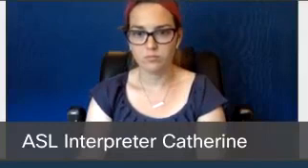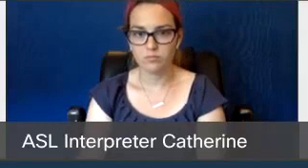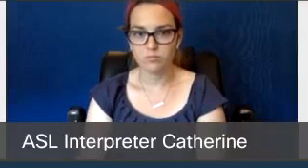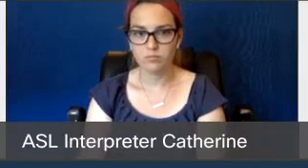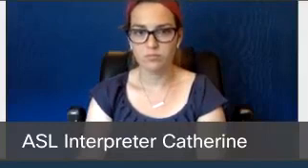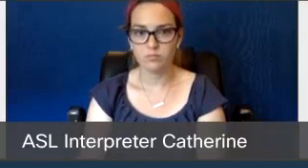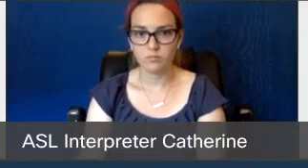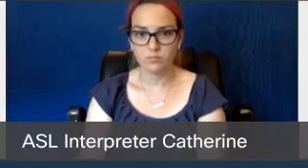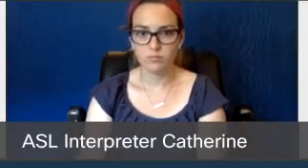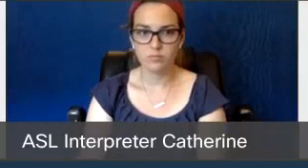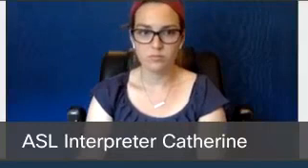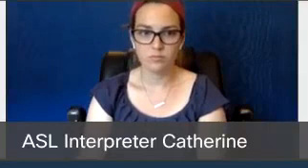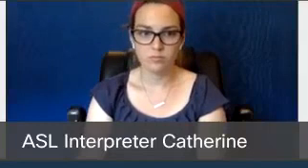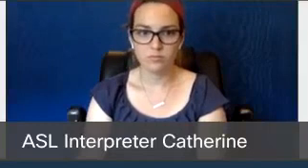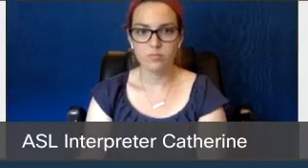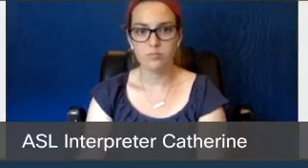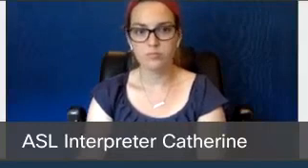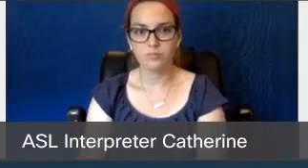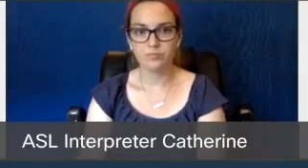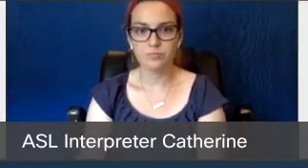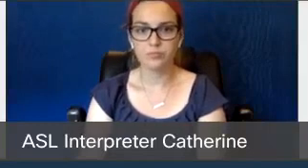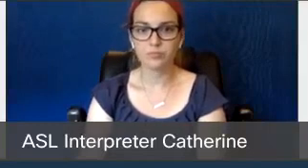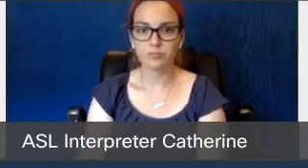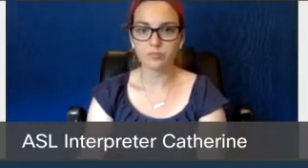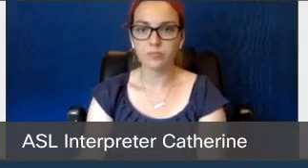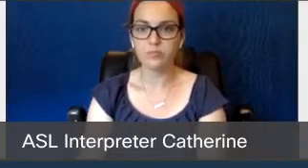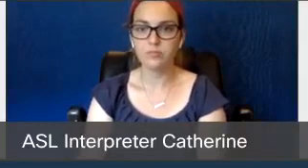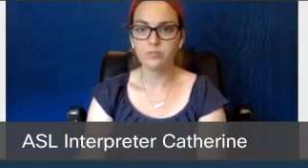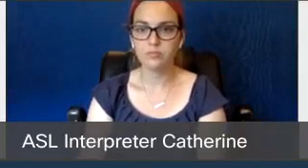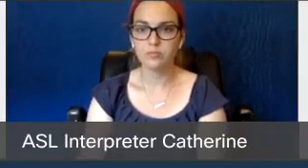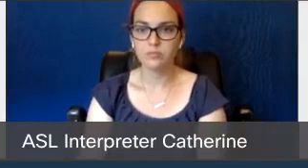this is what you do if there's a medication side effect, if they take too much of the dose.